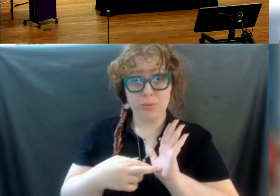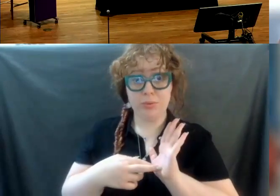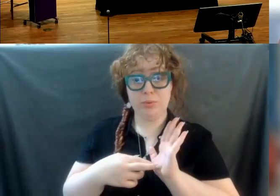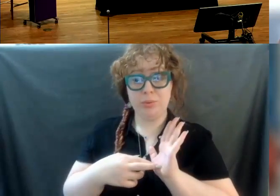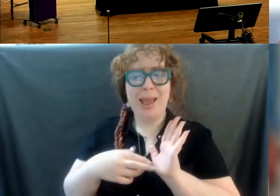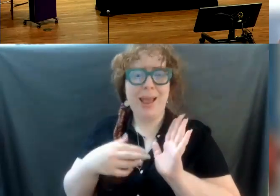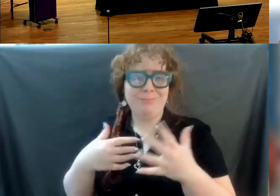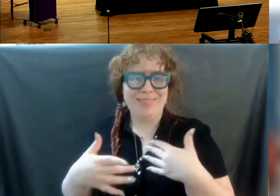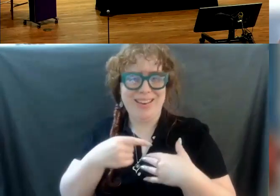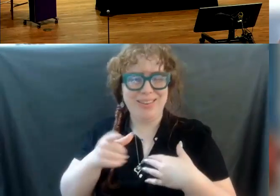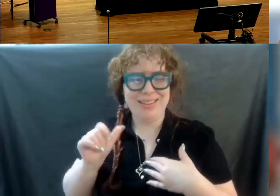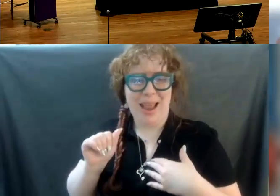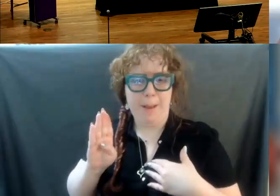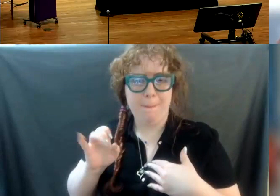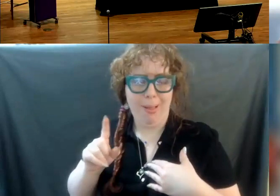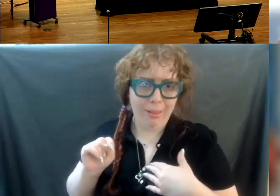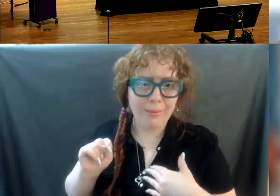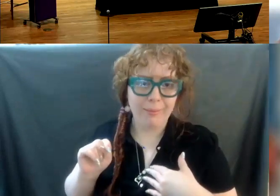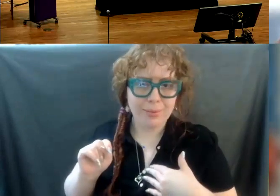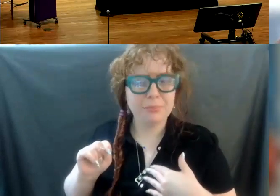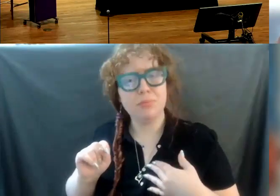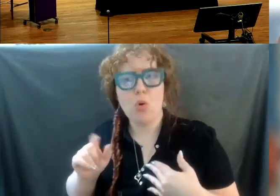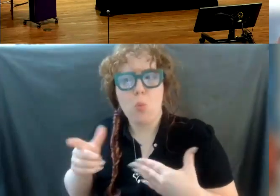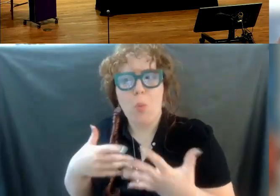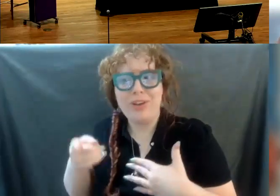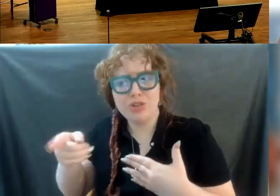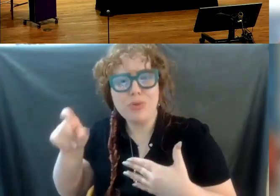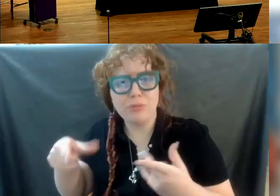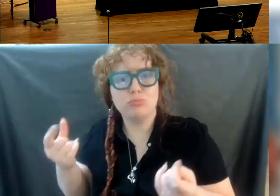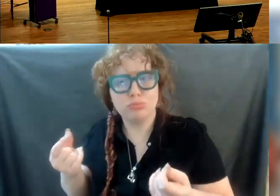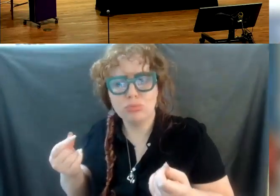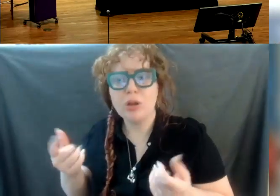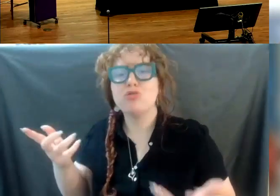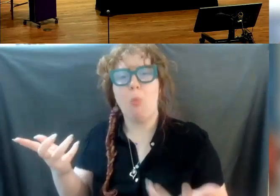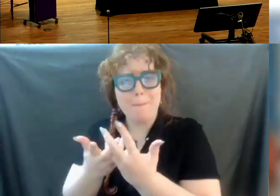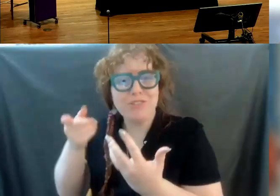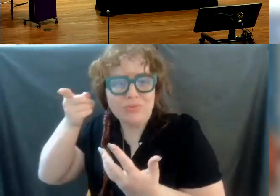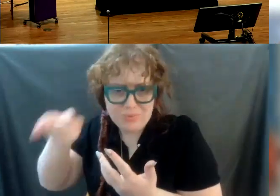maximize on their strengths. I really liked what you said about Dr. Obari about